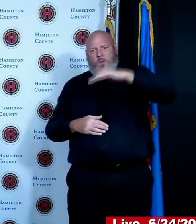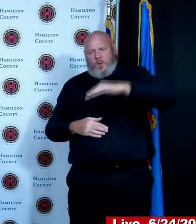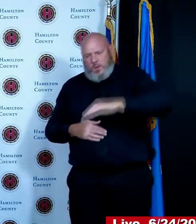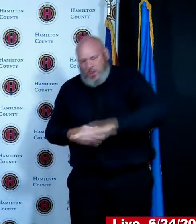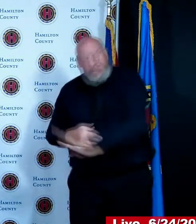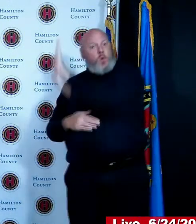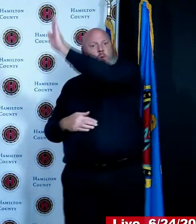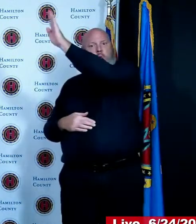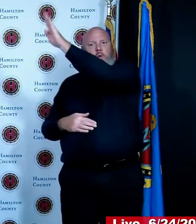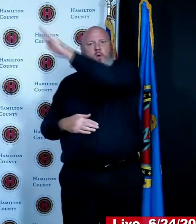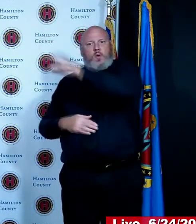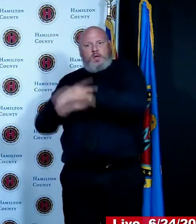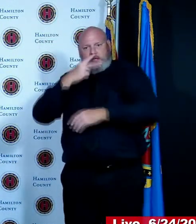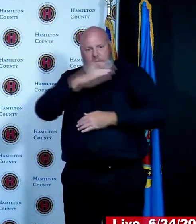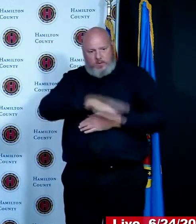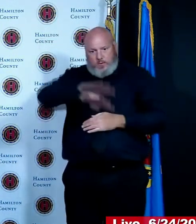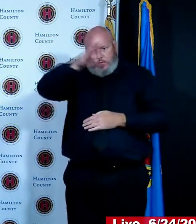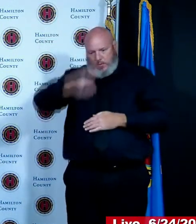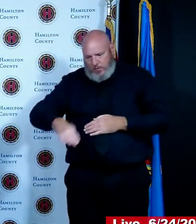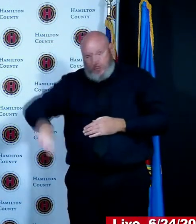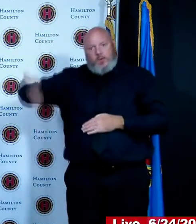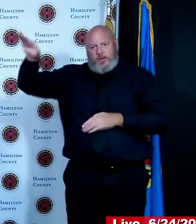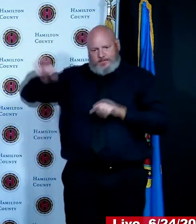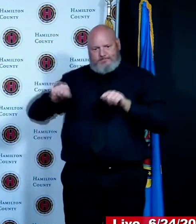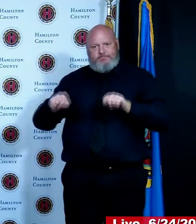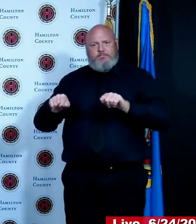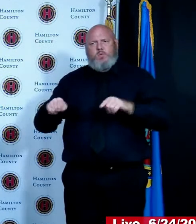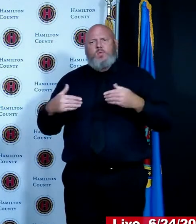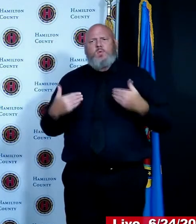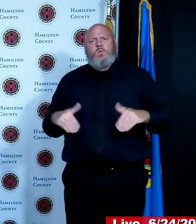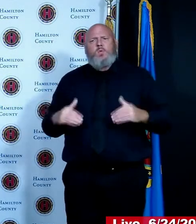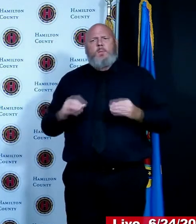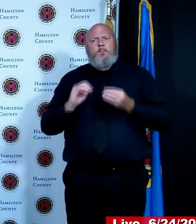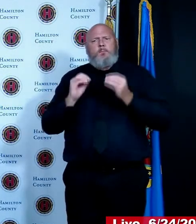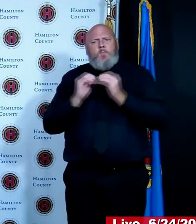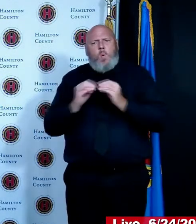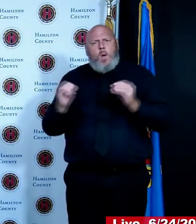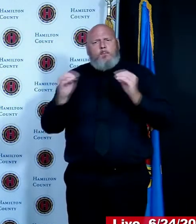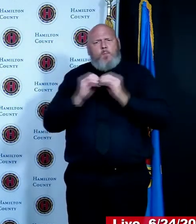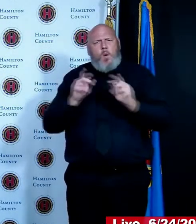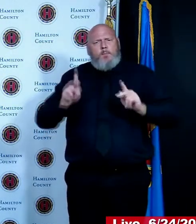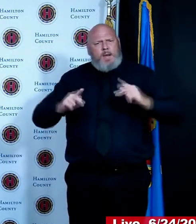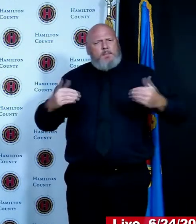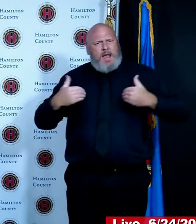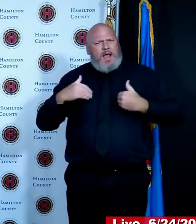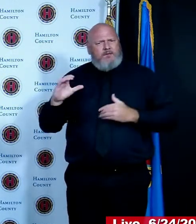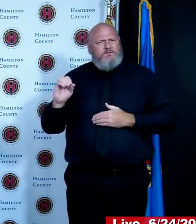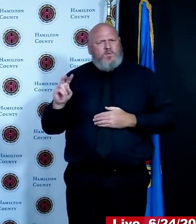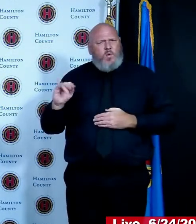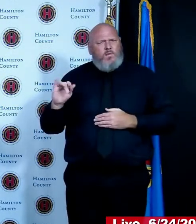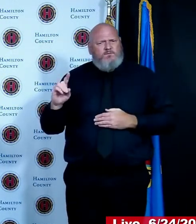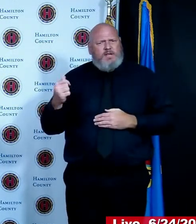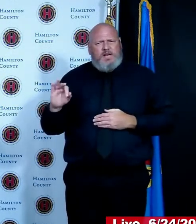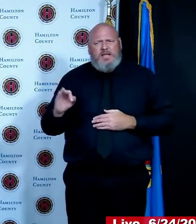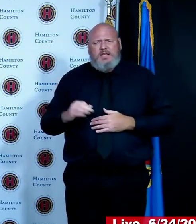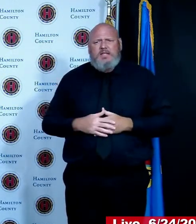significant increase in cases of Covid-19 our team of contact tracers use has